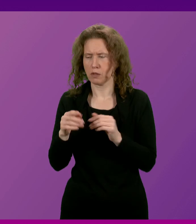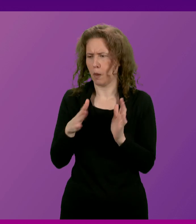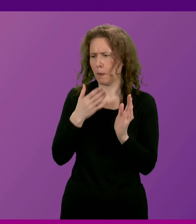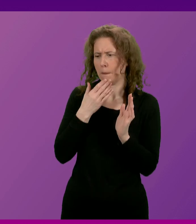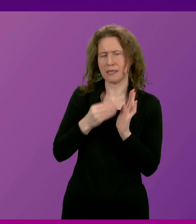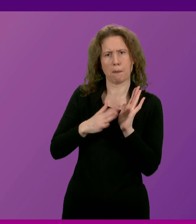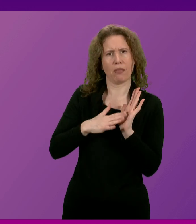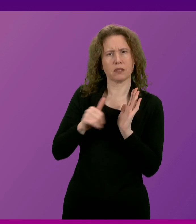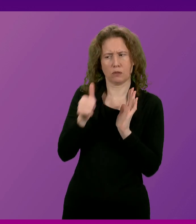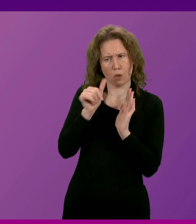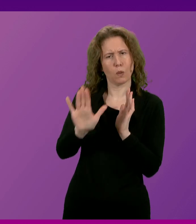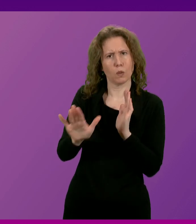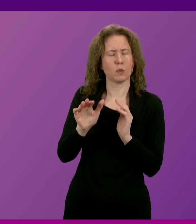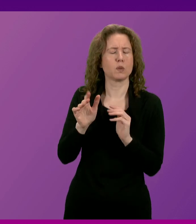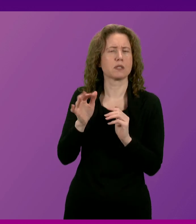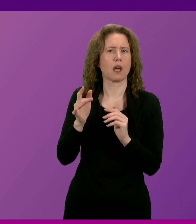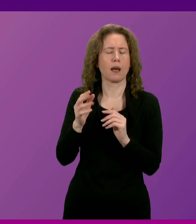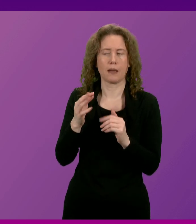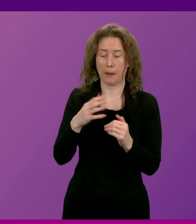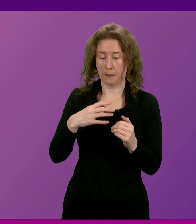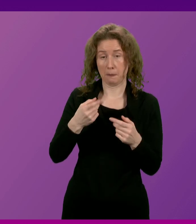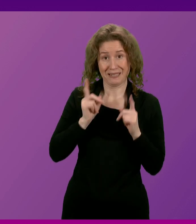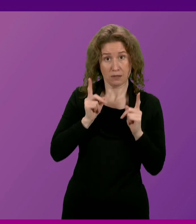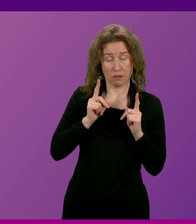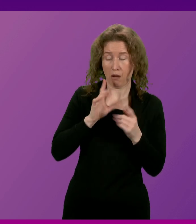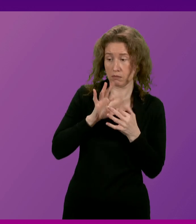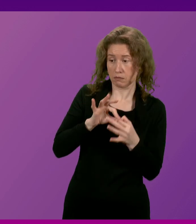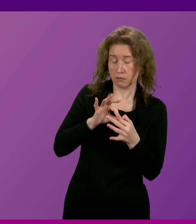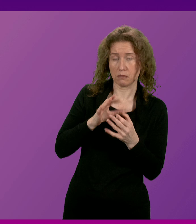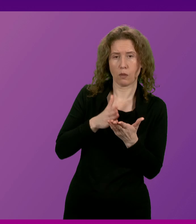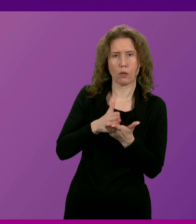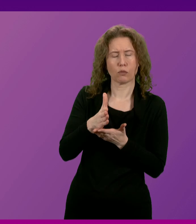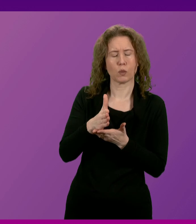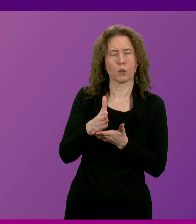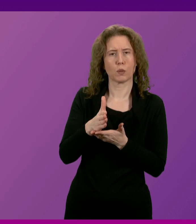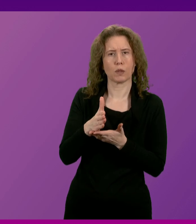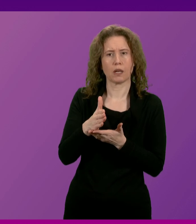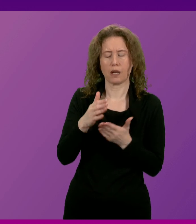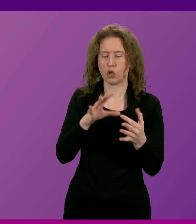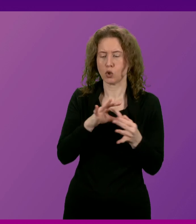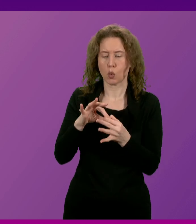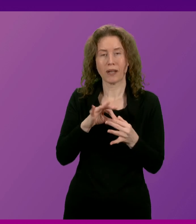will be familiar with the fact that ministers have engaged, through joint working with the